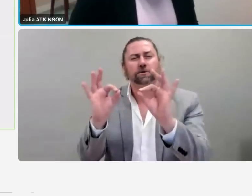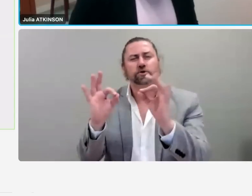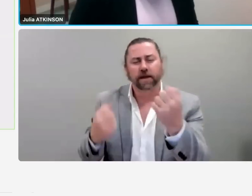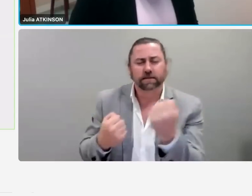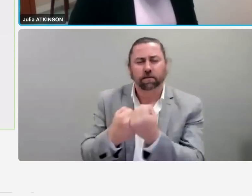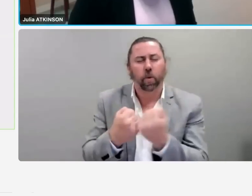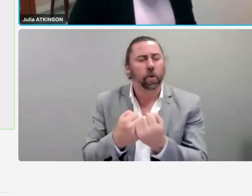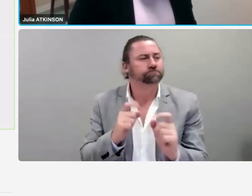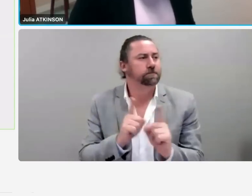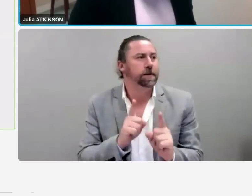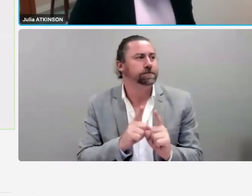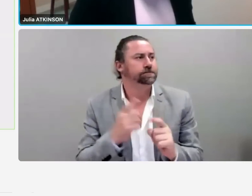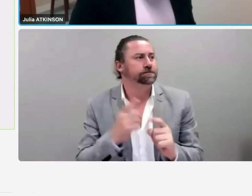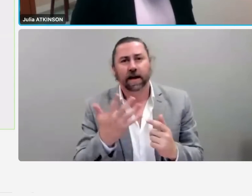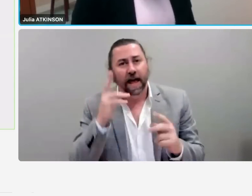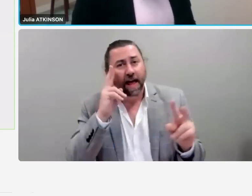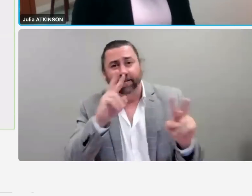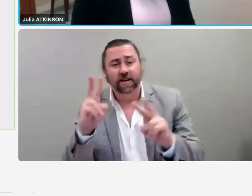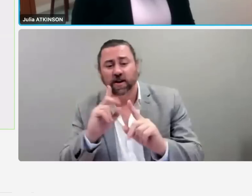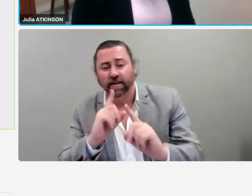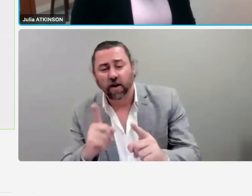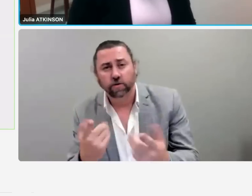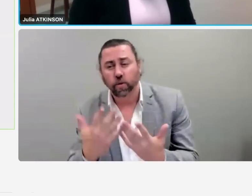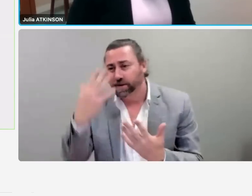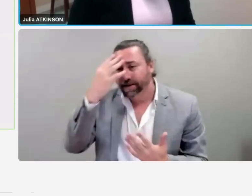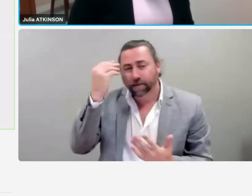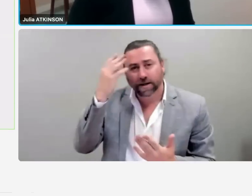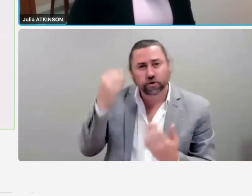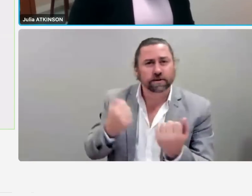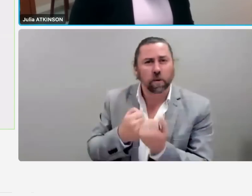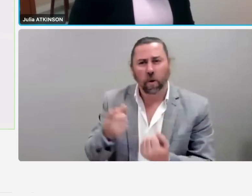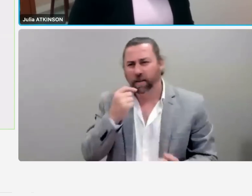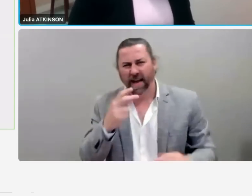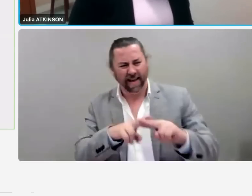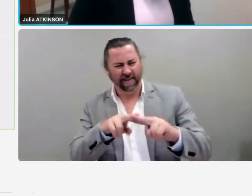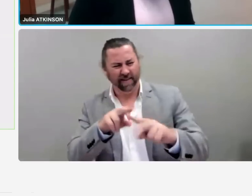for example vision advisory, dementia support, can tend to provide more one off or